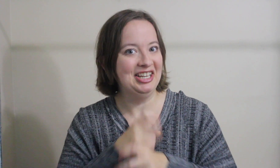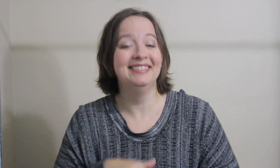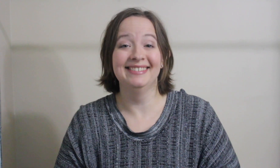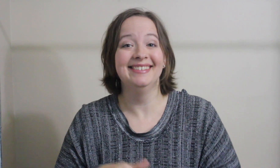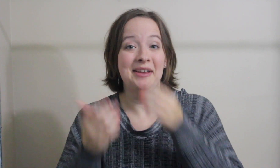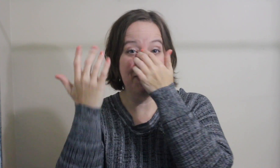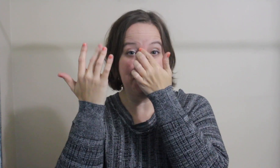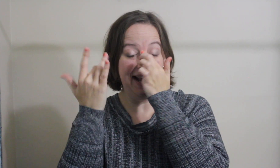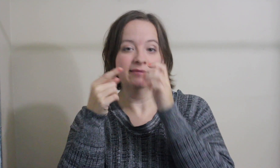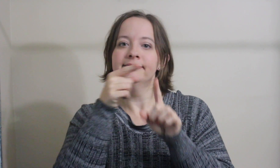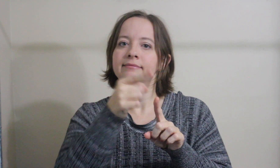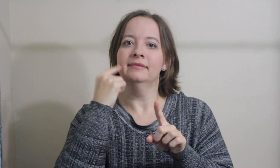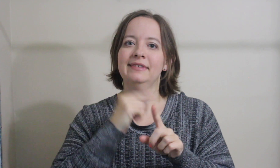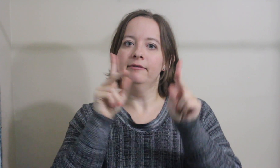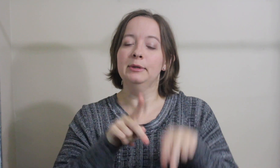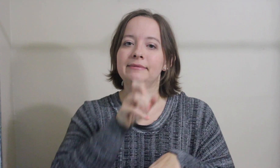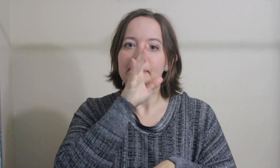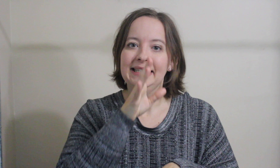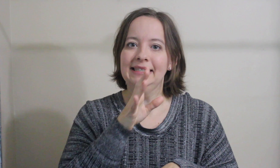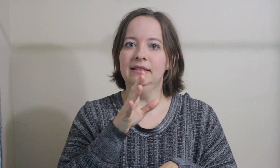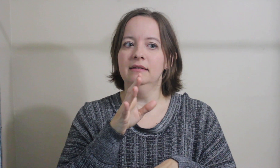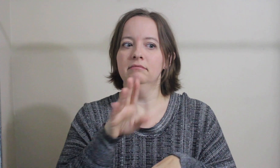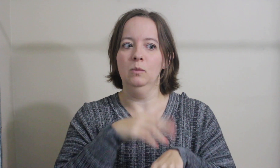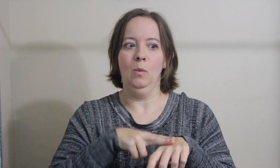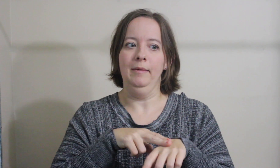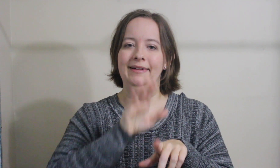That's even harder and the reason why is the Deaf person is speaking